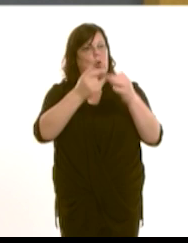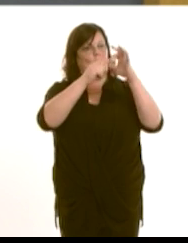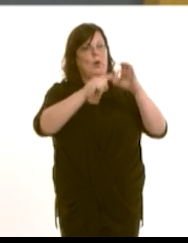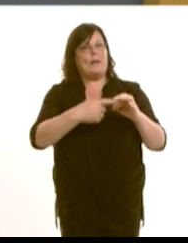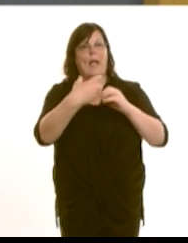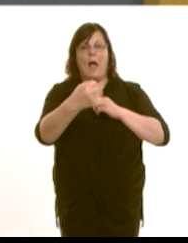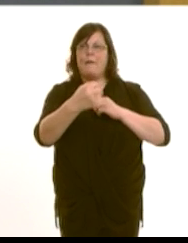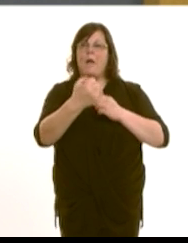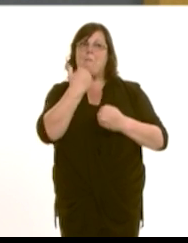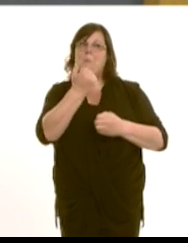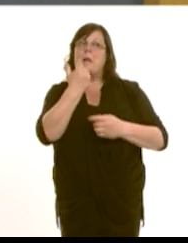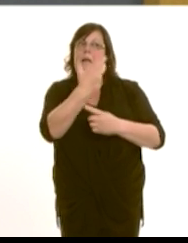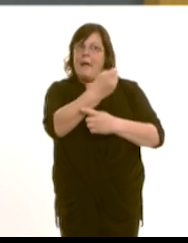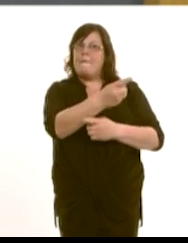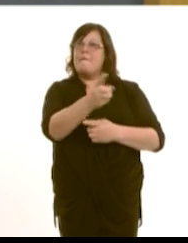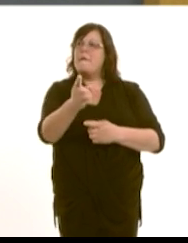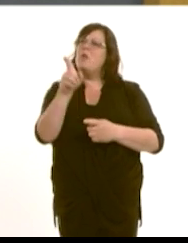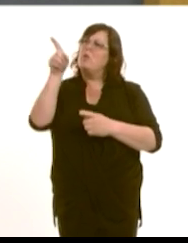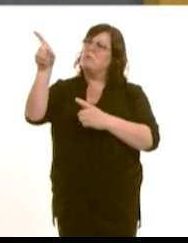How is the Welsh Government working with providers to achieve this?